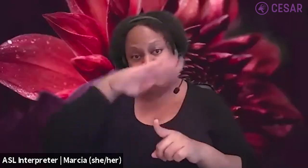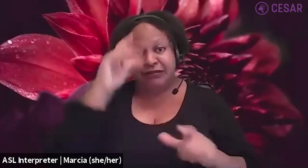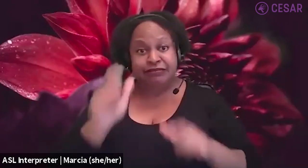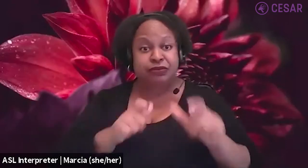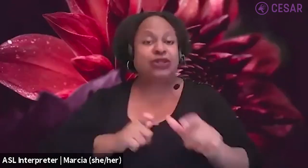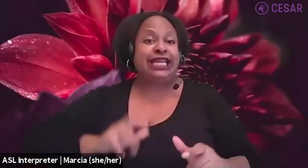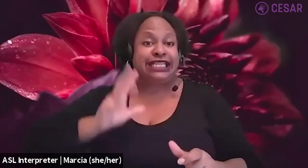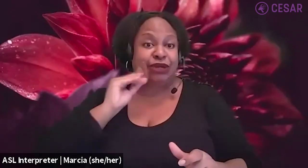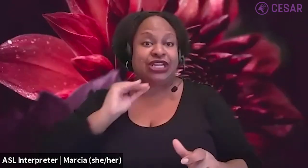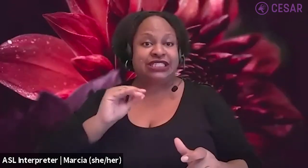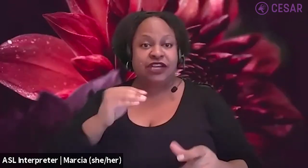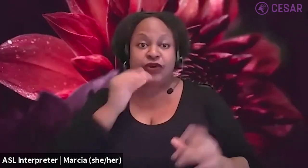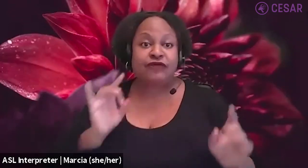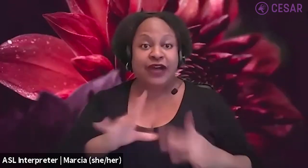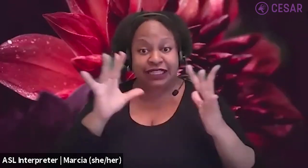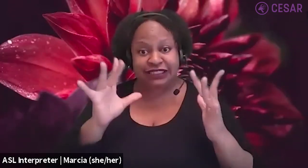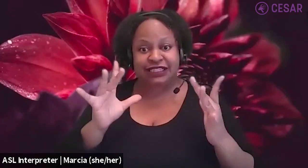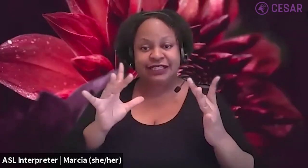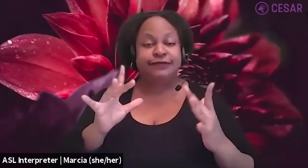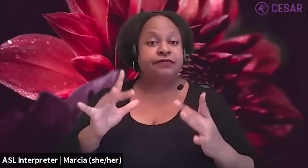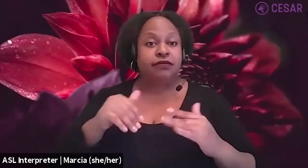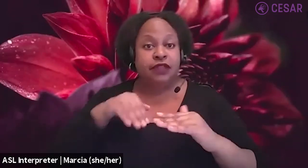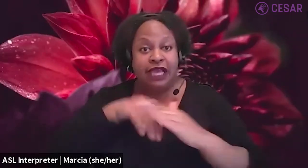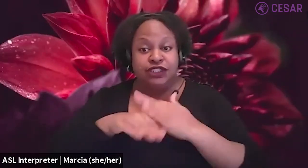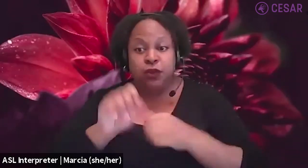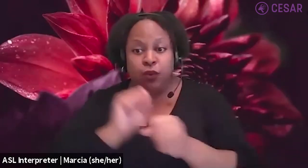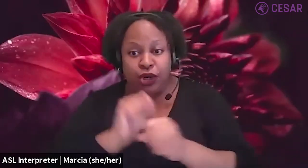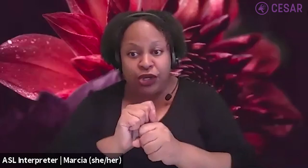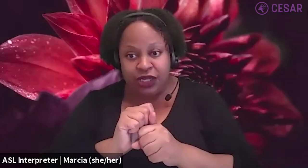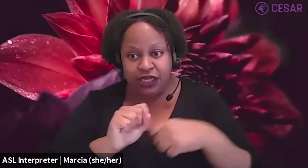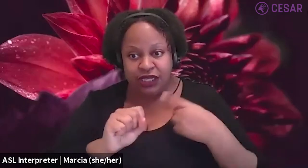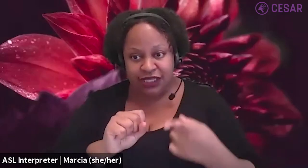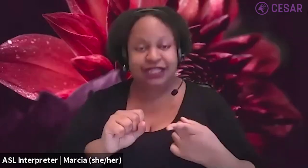of COVID due to exposure through precarious work, our over-representation among essential workers